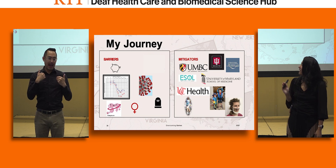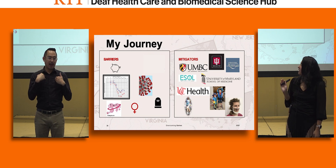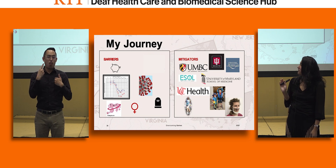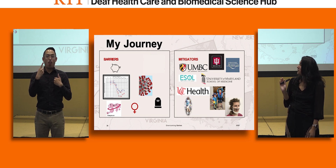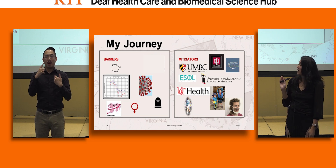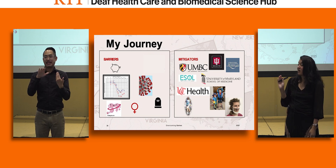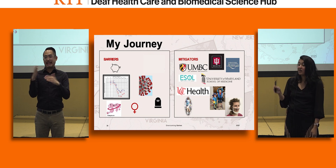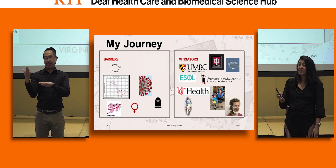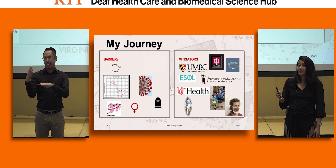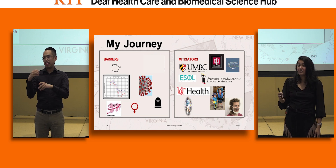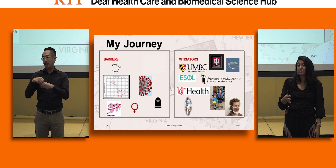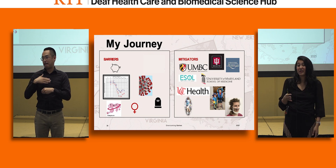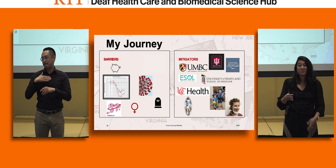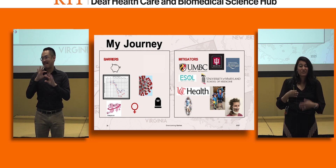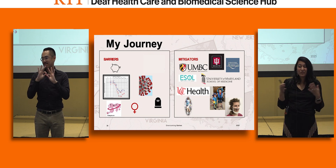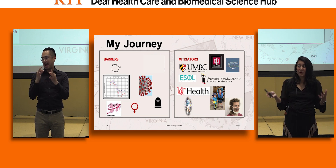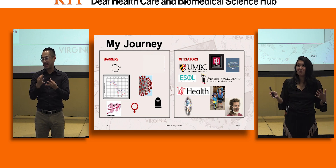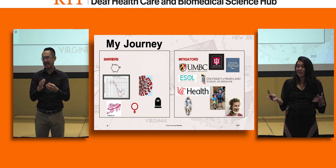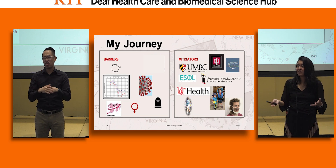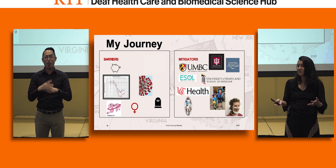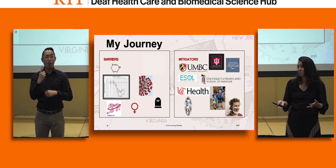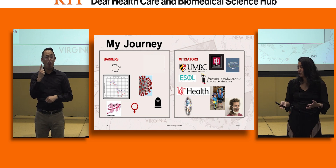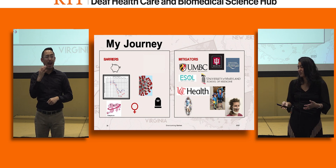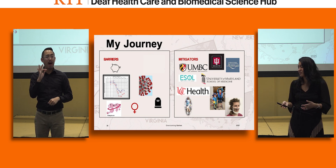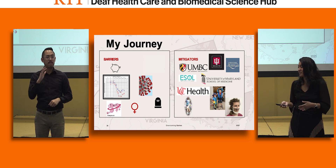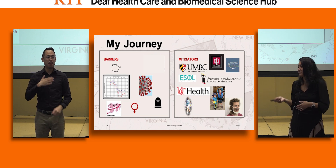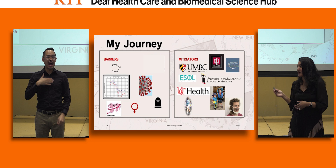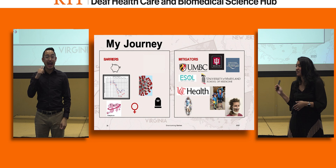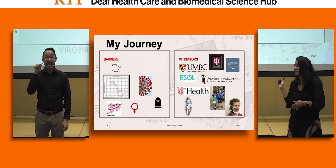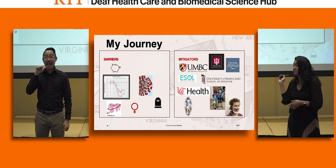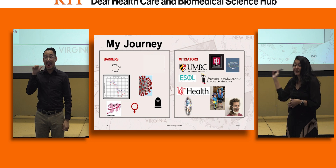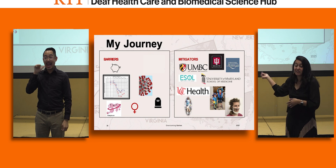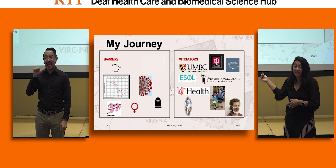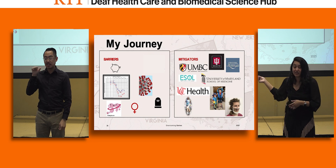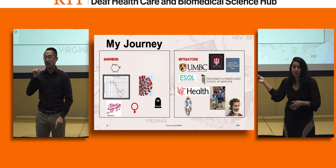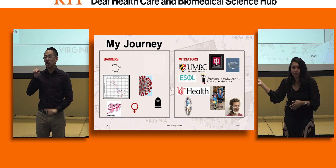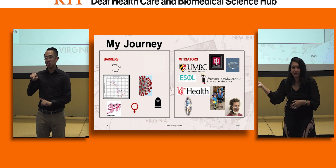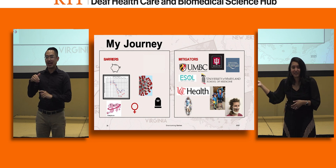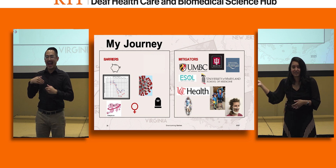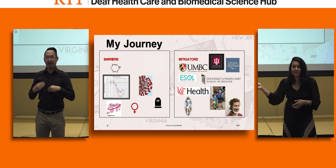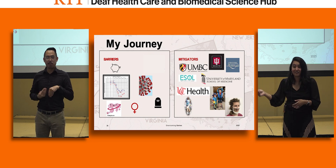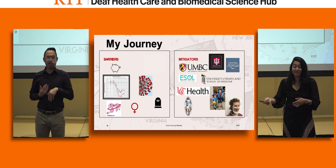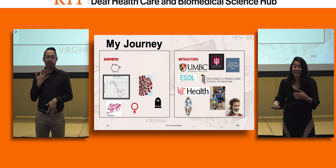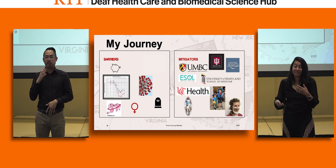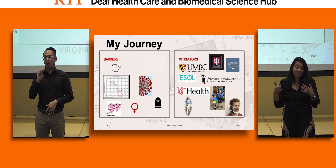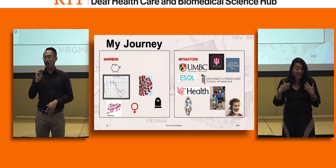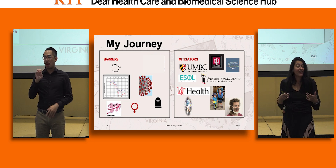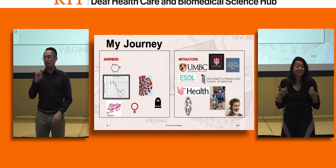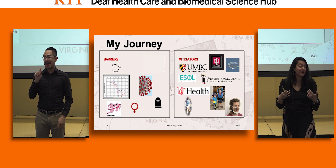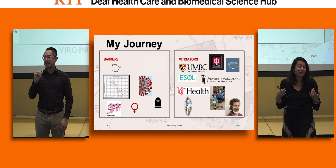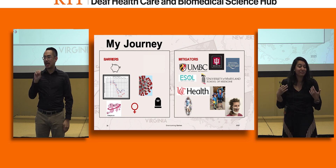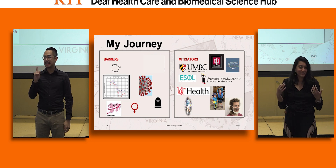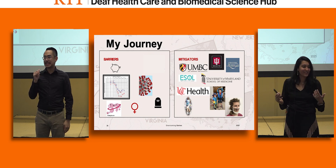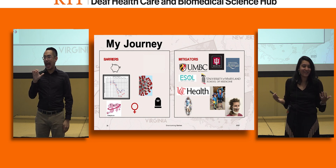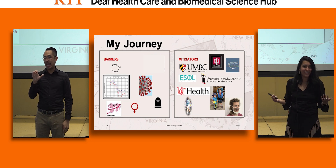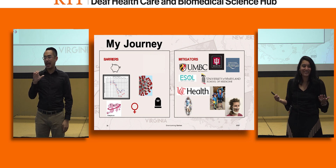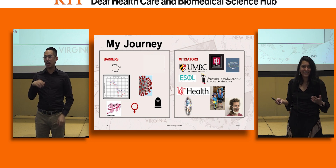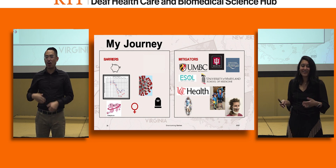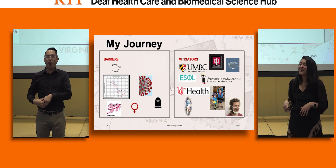My aunt, who had been one of my biggest supporters, died of metastatic colon cancer at the age I am today.